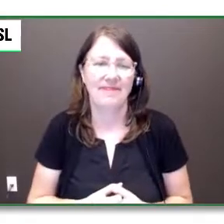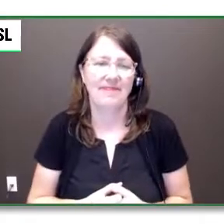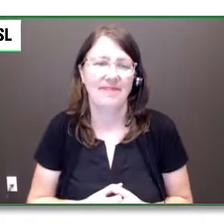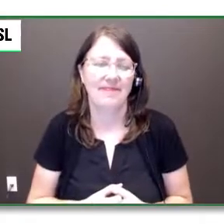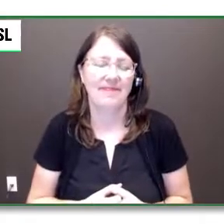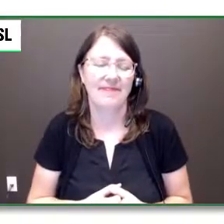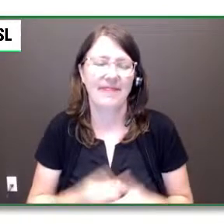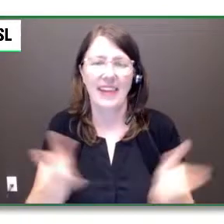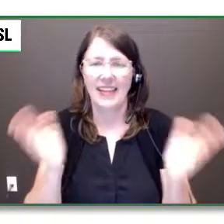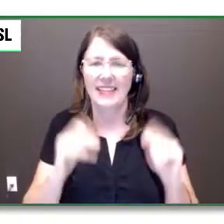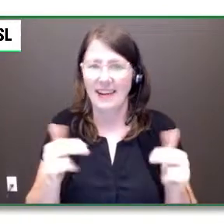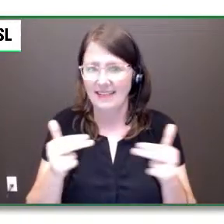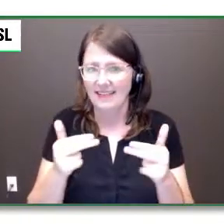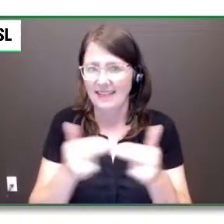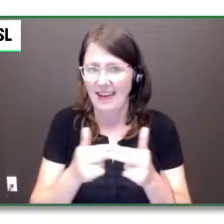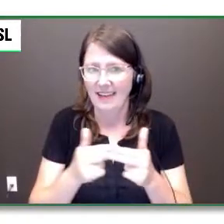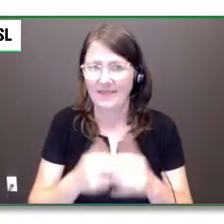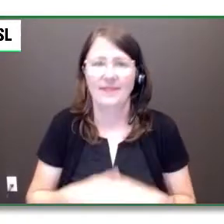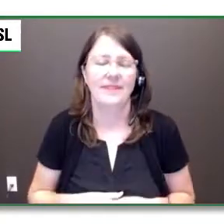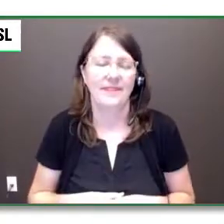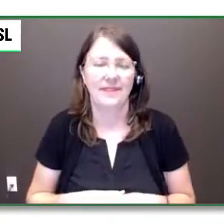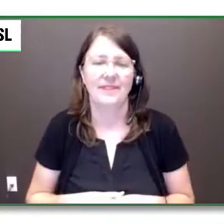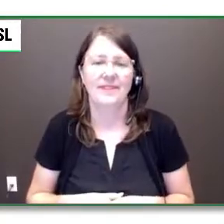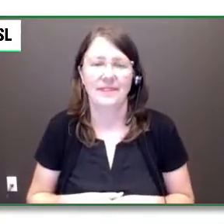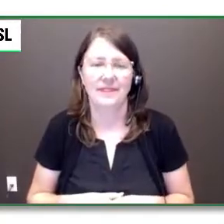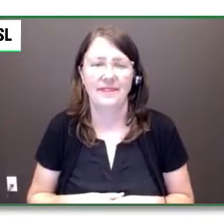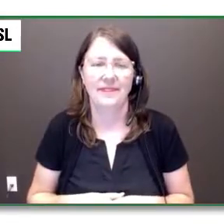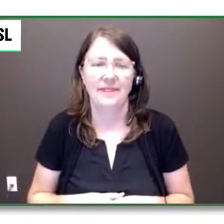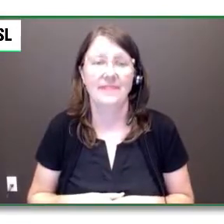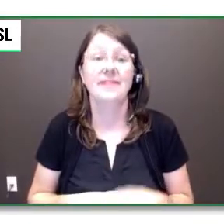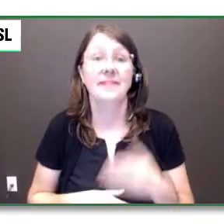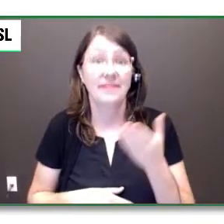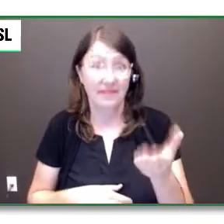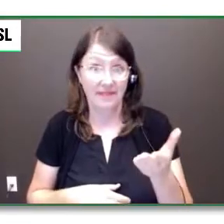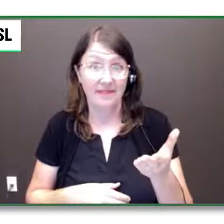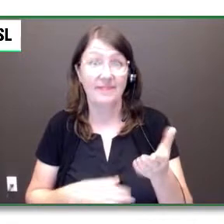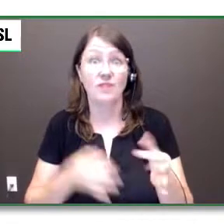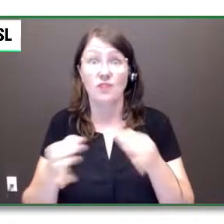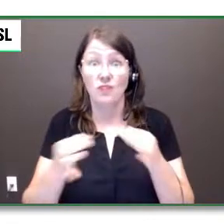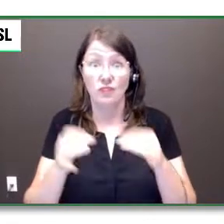Um so here you can see a picture of myself in my manual wheelchair with my